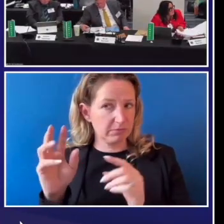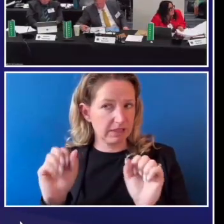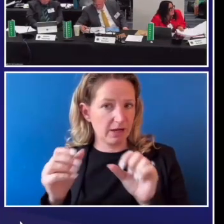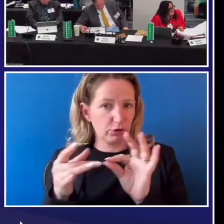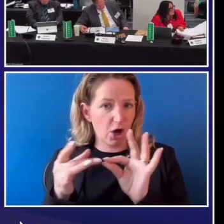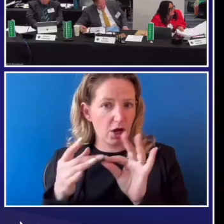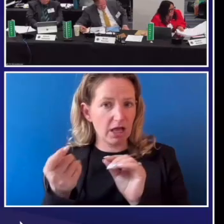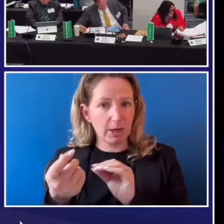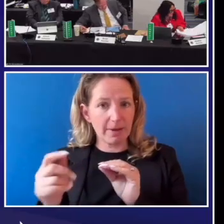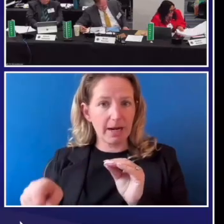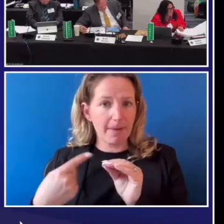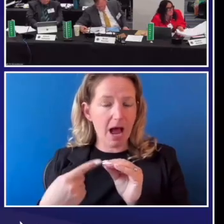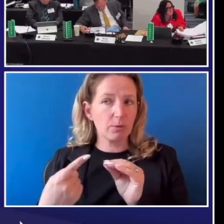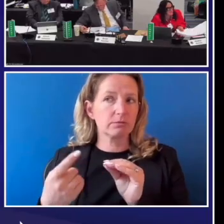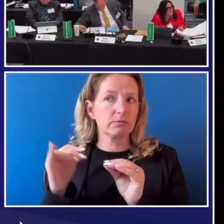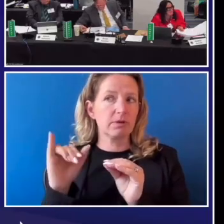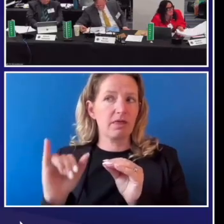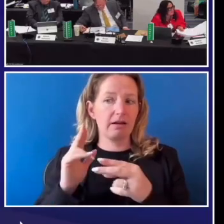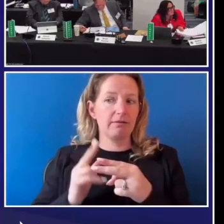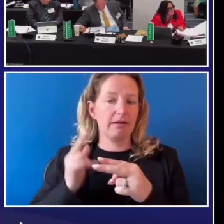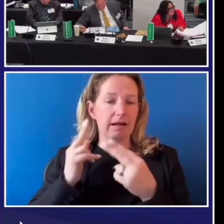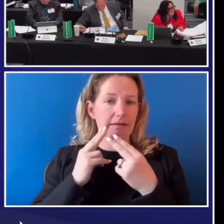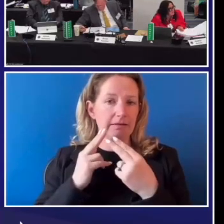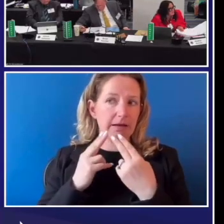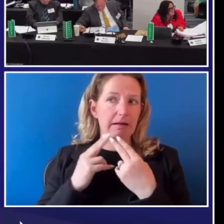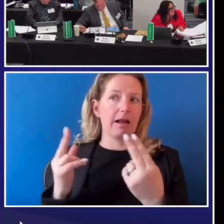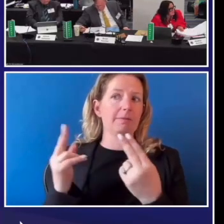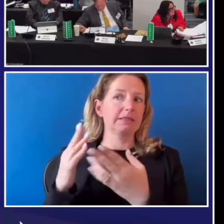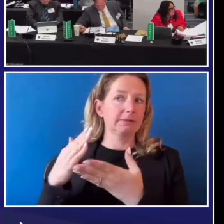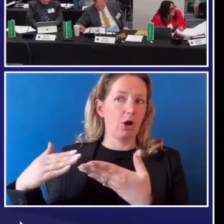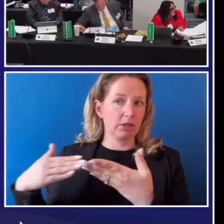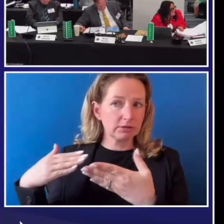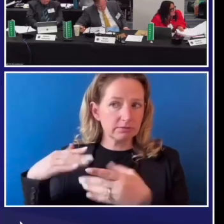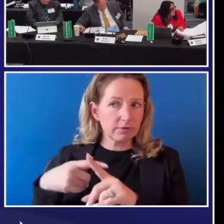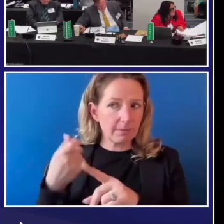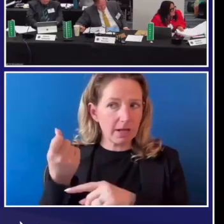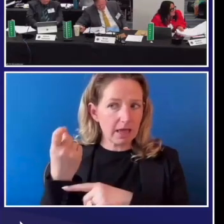piece that's in 11 and how you would envision that being managed with agencies?